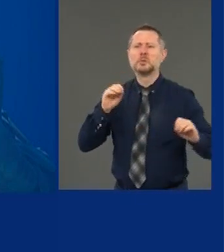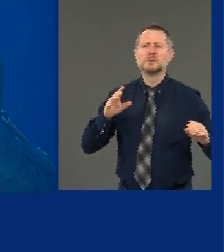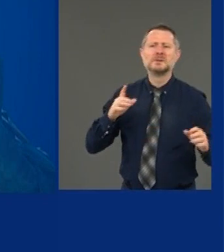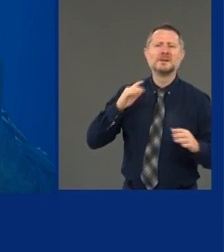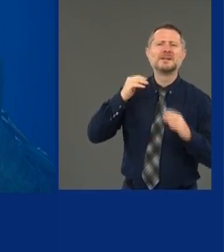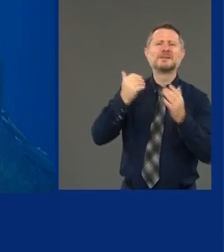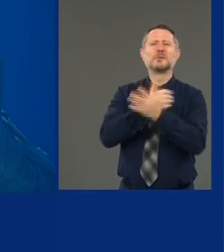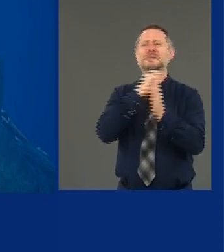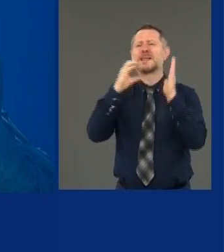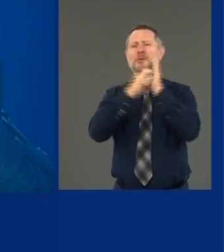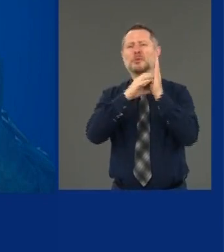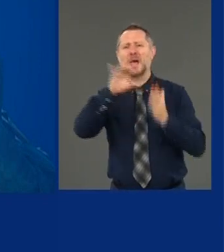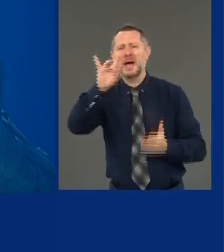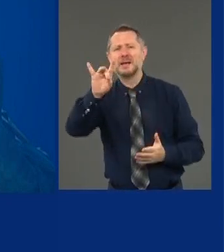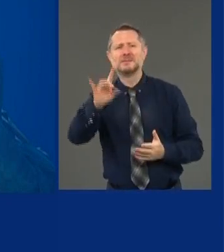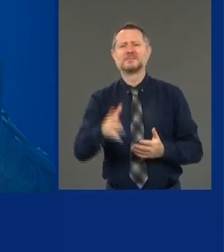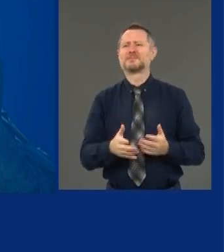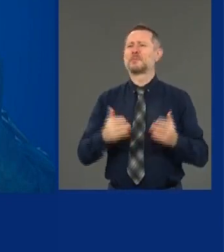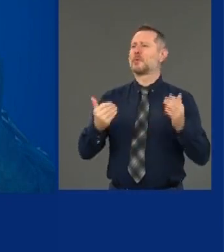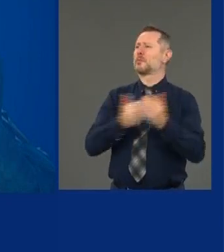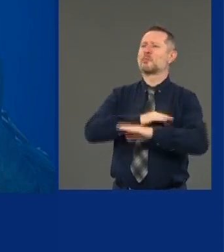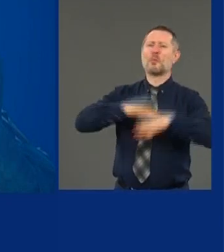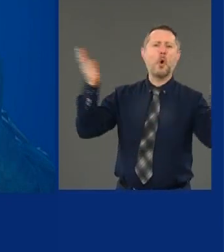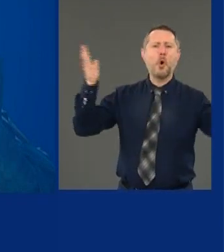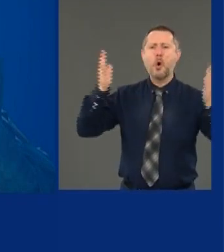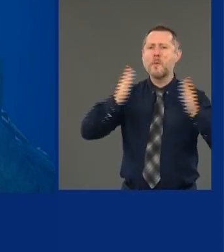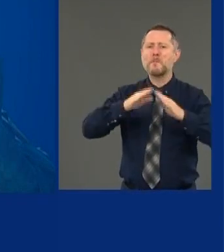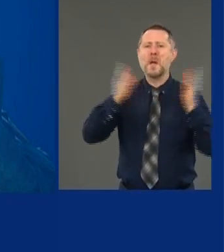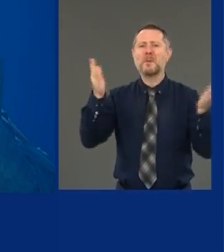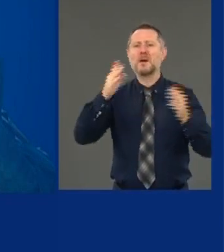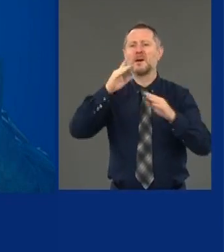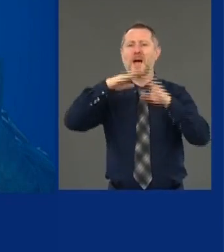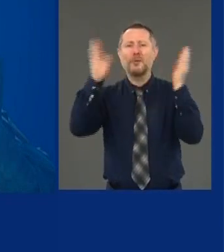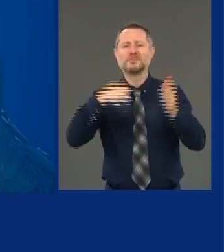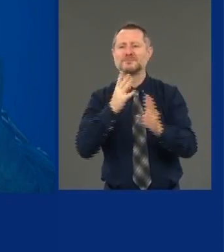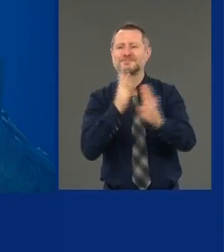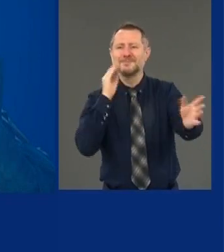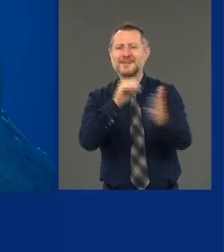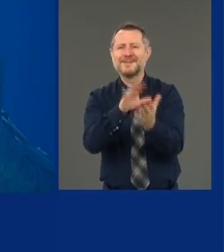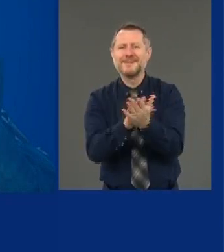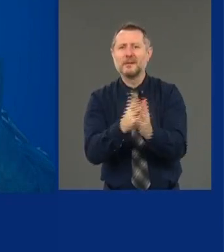WHAT ARE WE DOING. NO SECTION 8 PROJECT-BASED.